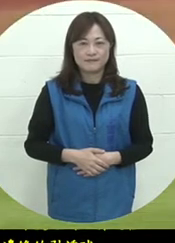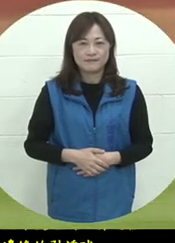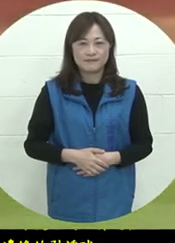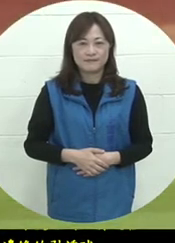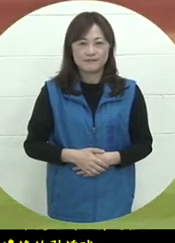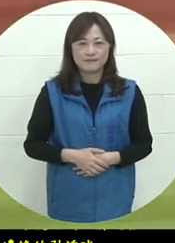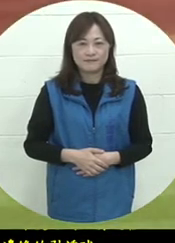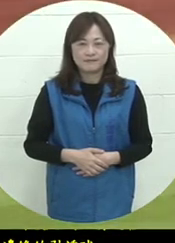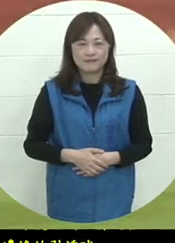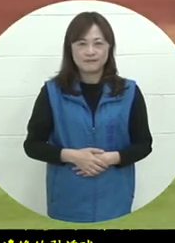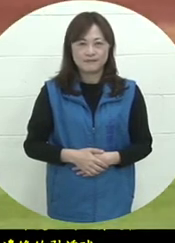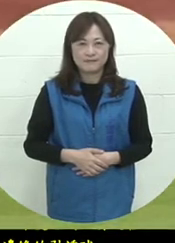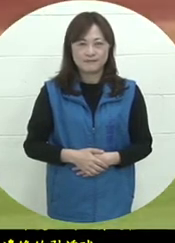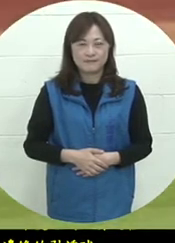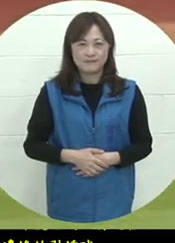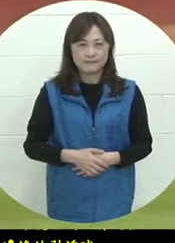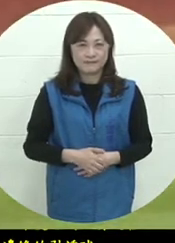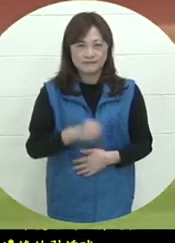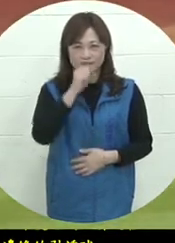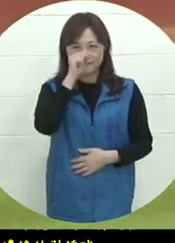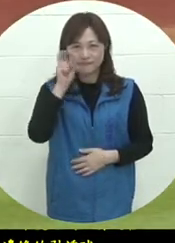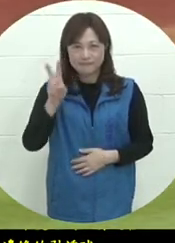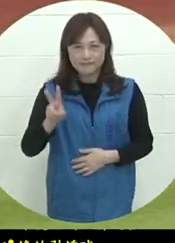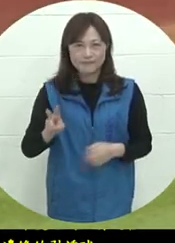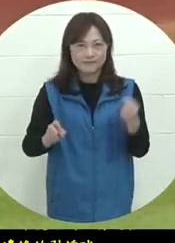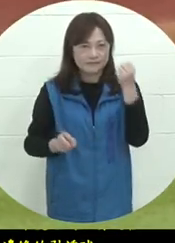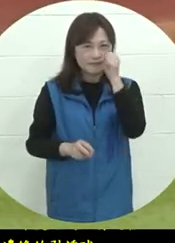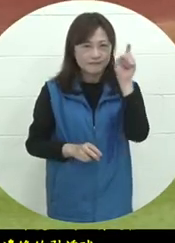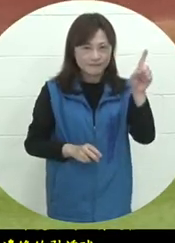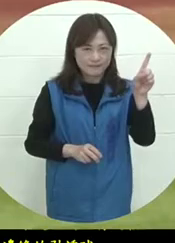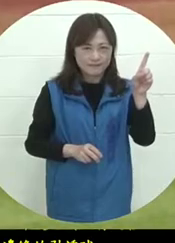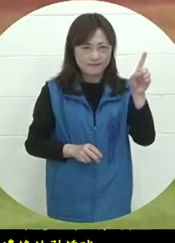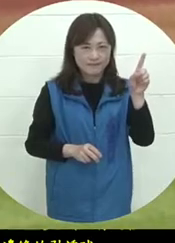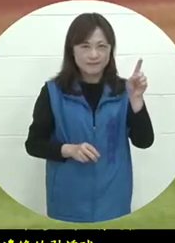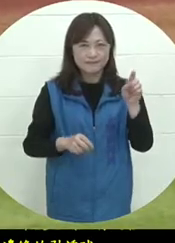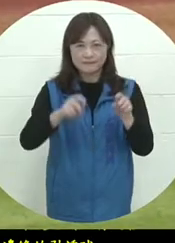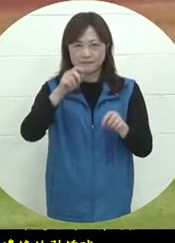, and then take a bad shot. A request from a high angle is trying to create a temptation